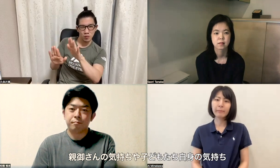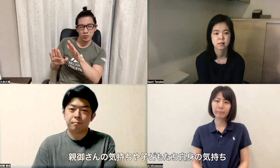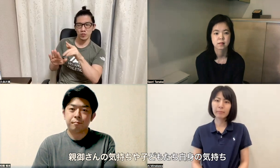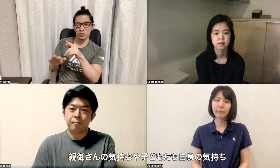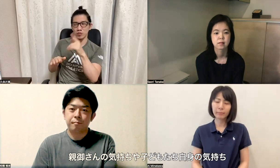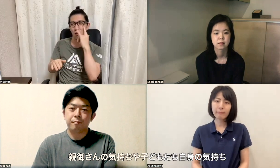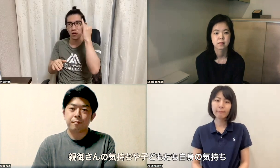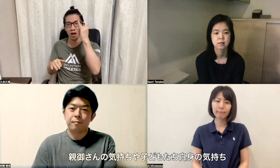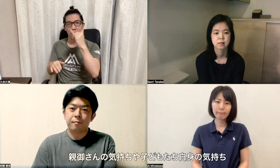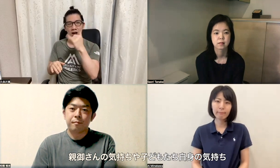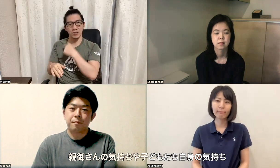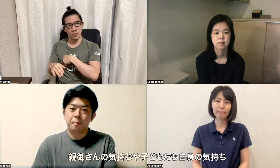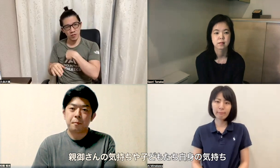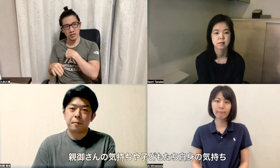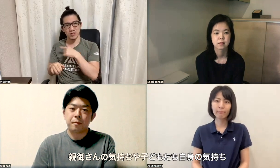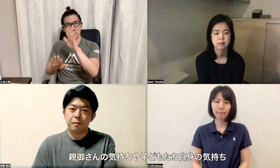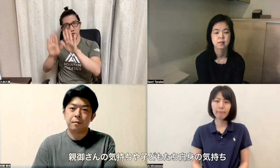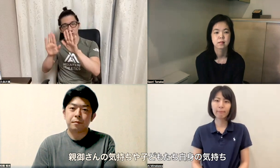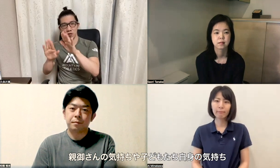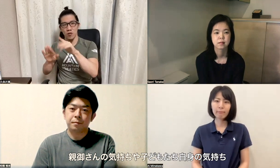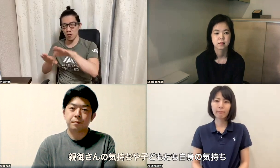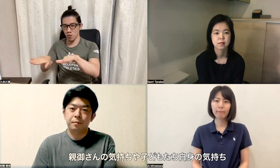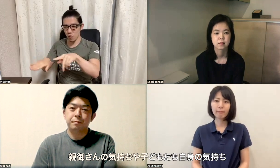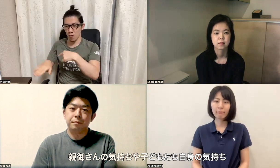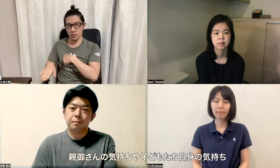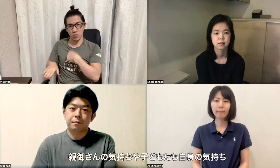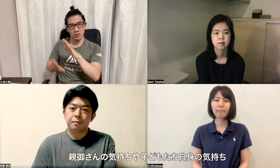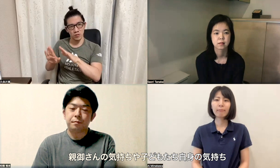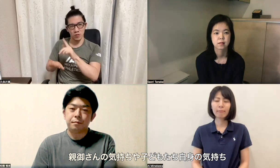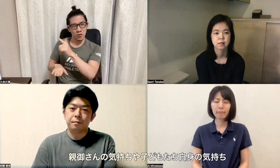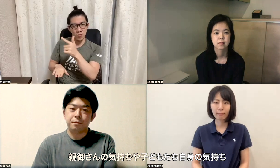the parents' feelings, and the children's own feelings.